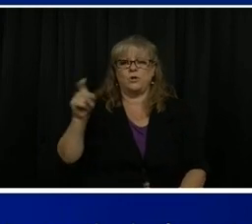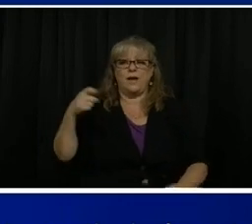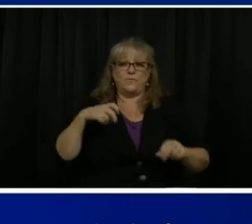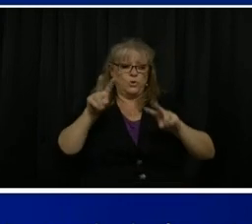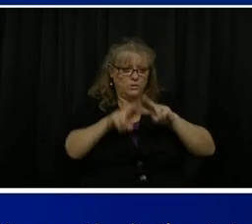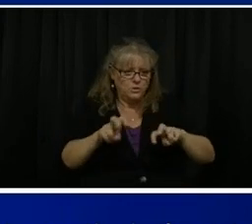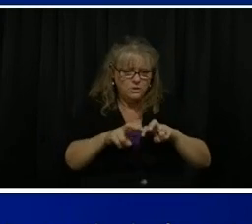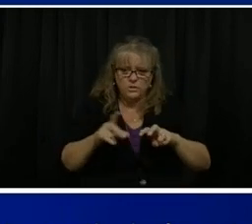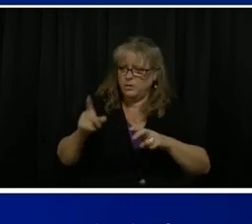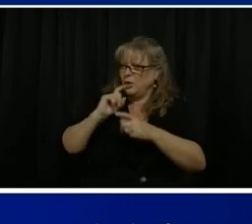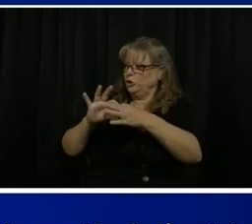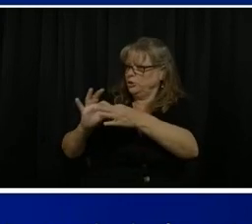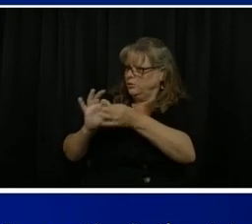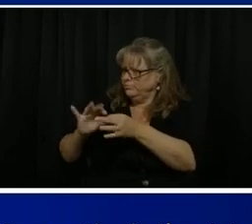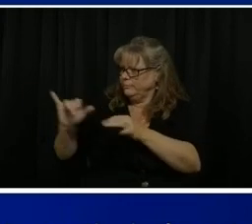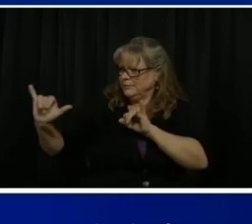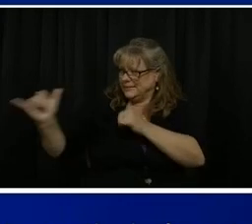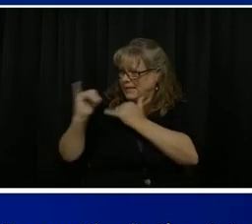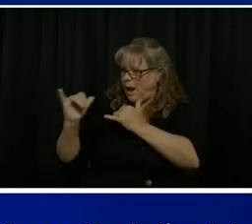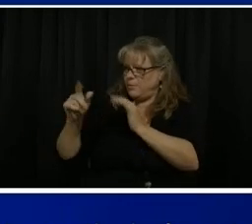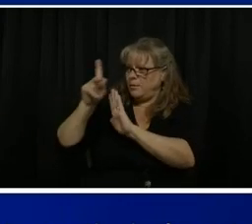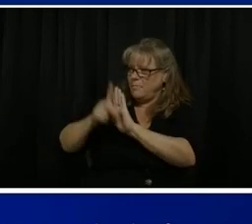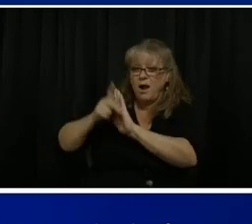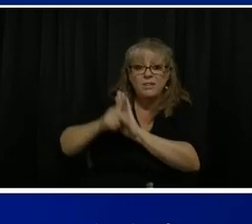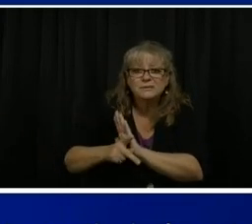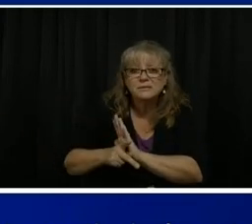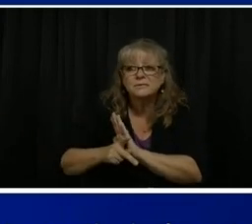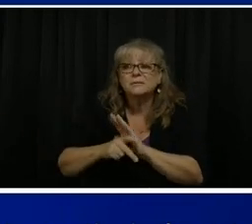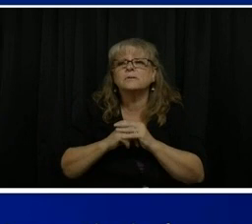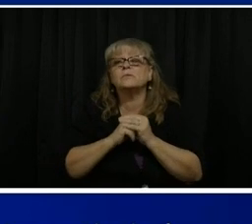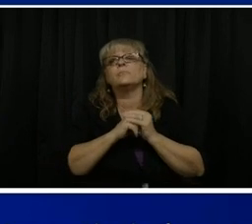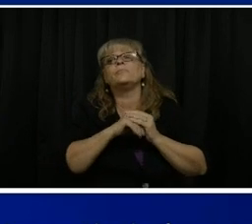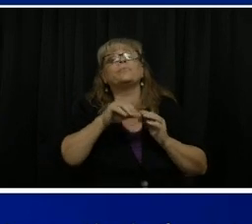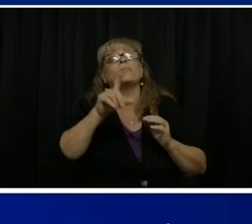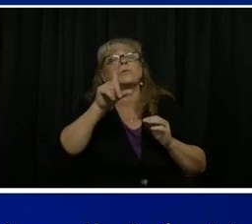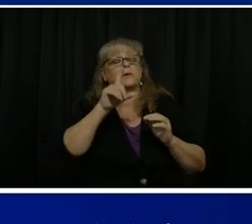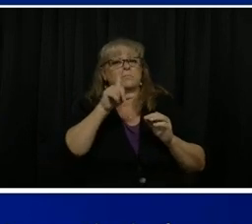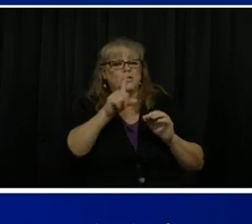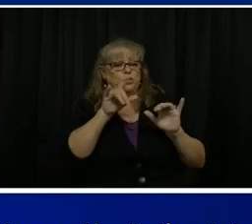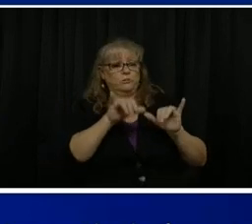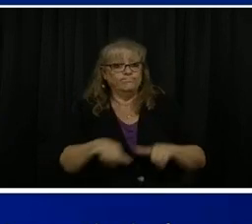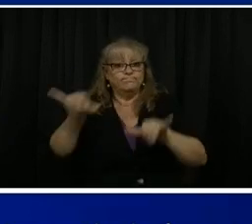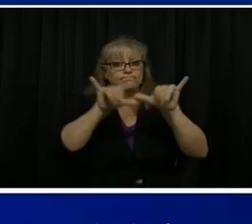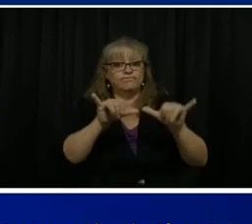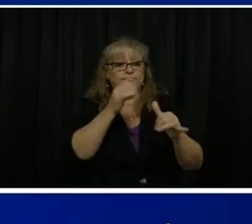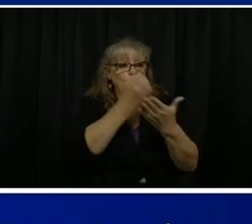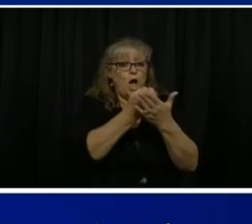GOVERNORS, AS COMMISSIONERS ACROSS OUR STATE, IS THE RIGHT